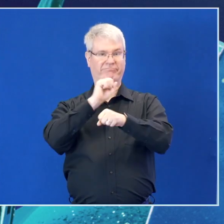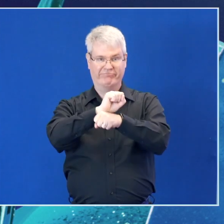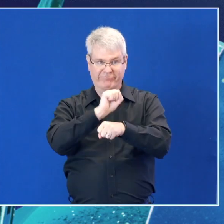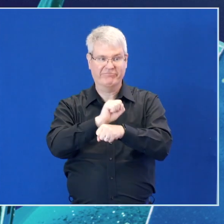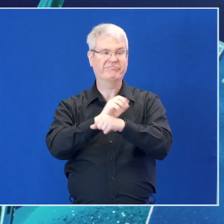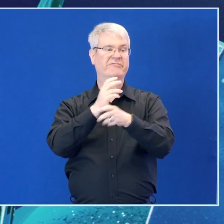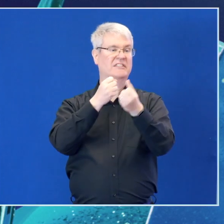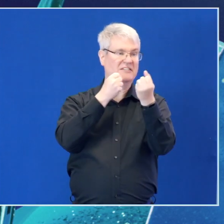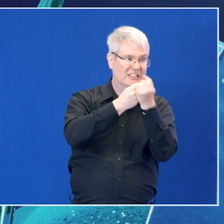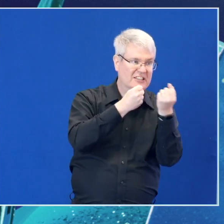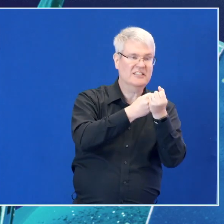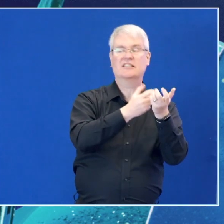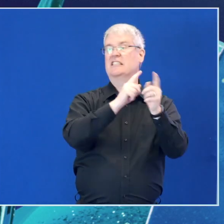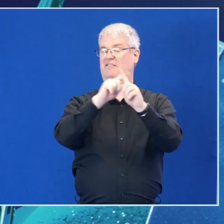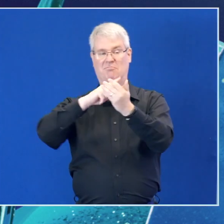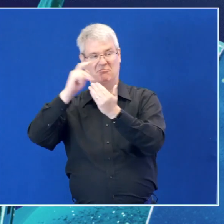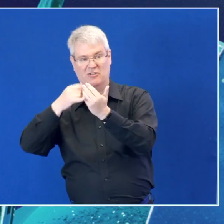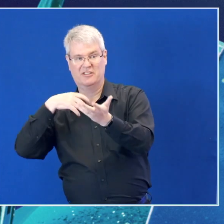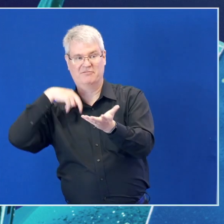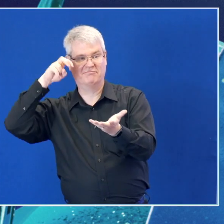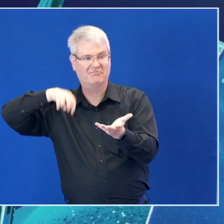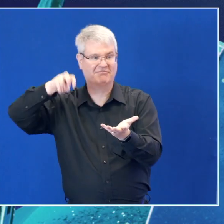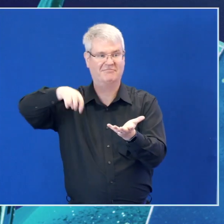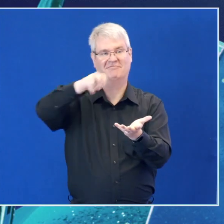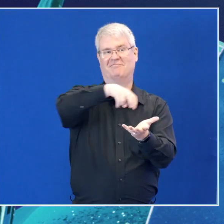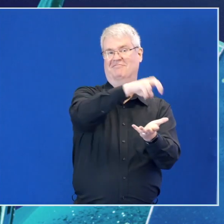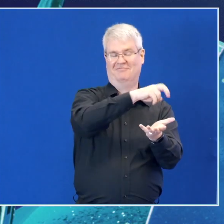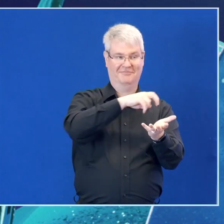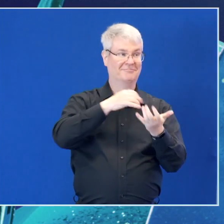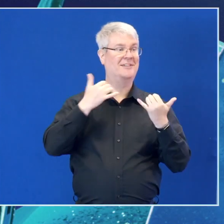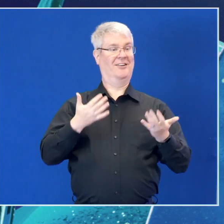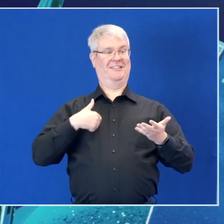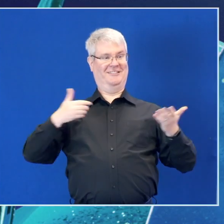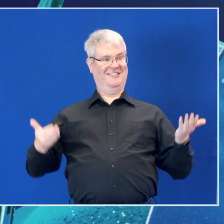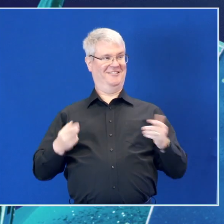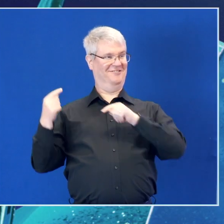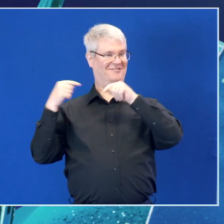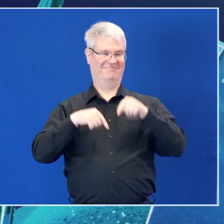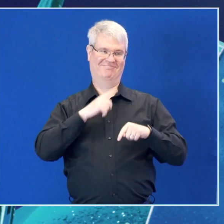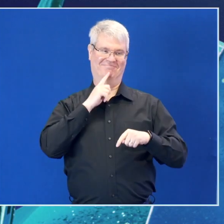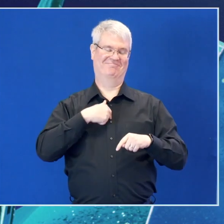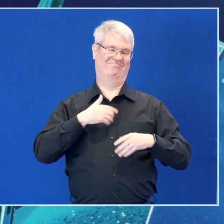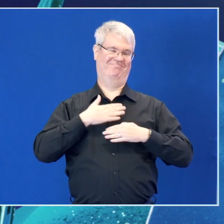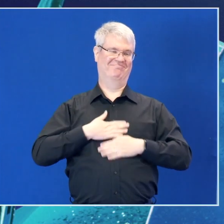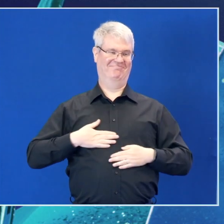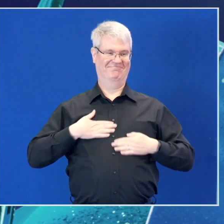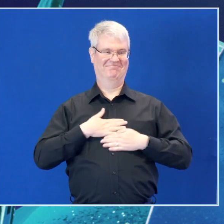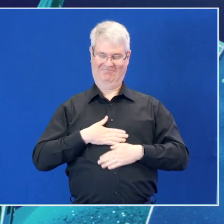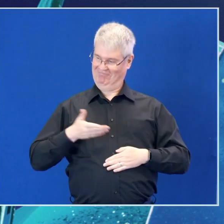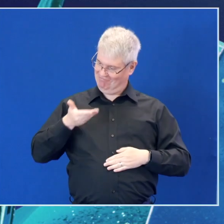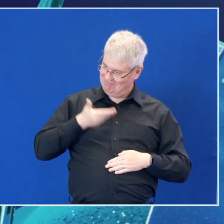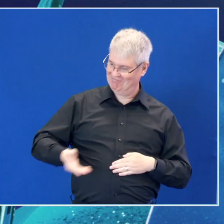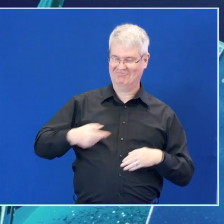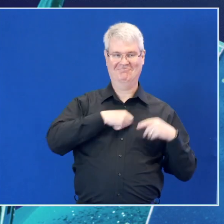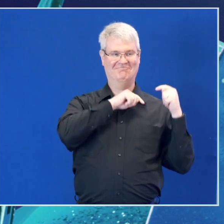But thank you for having me. And I really appreciate you having me here. Thanks, Kurt. Hi, Sarah.